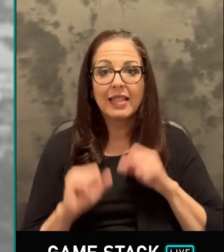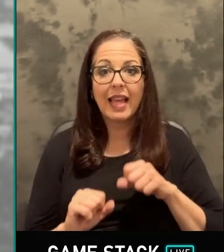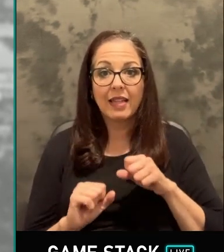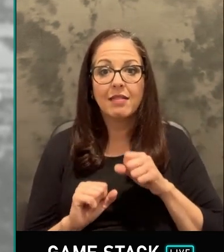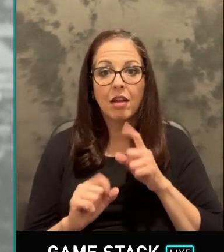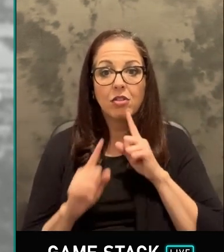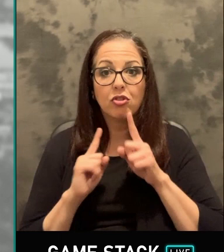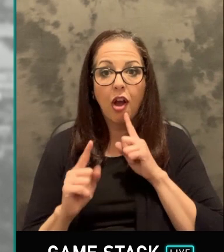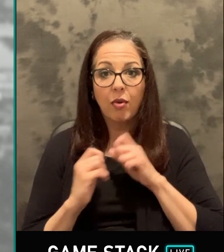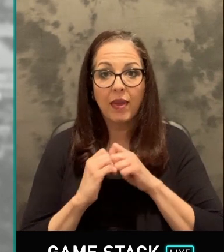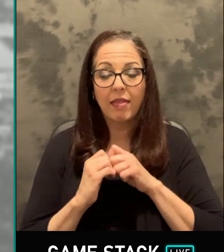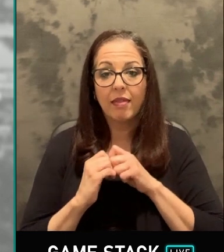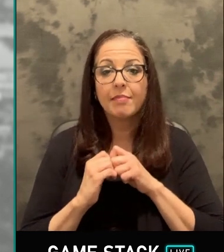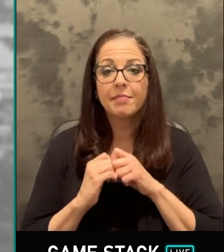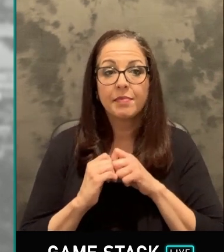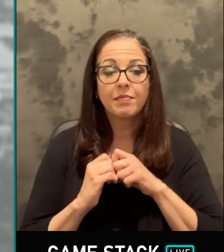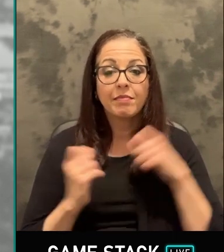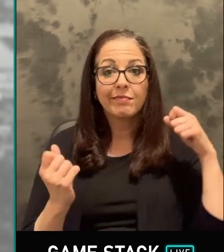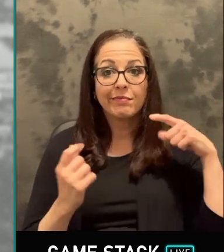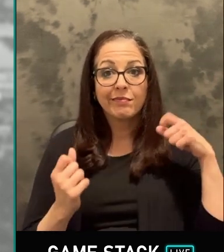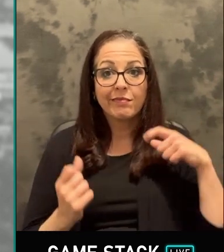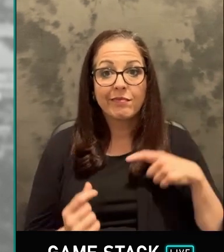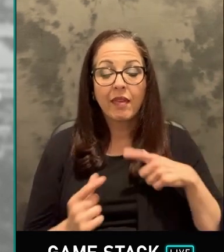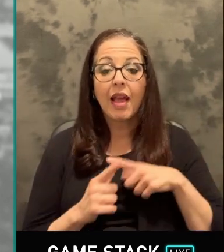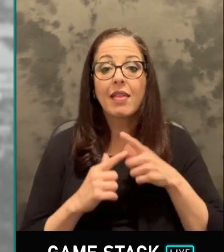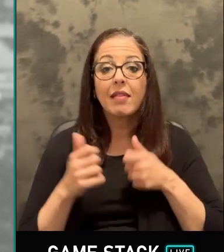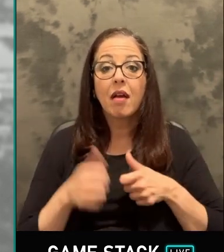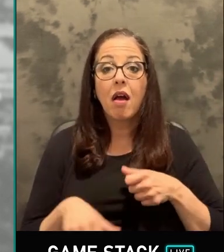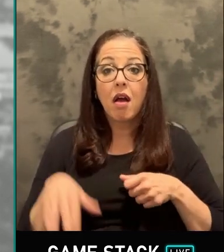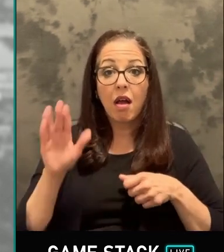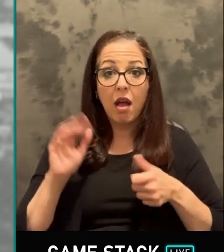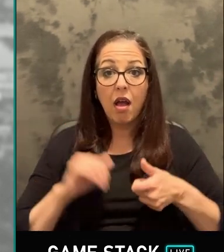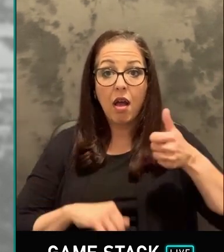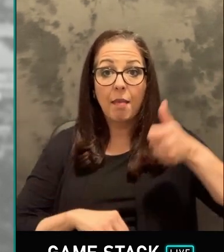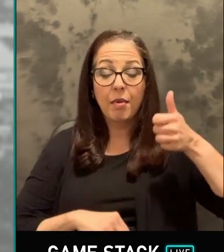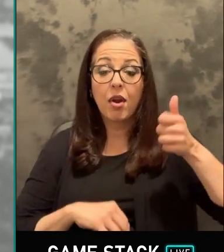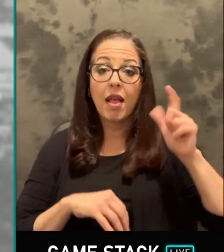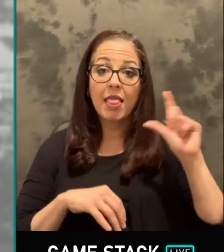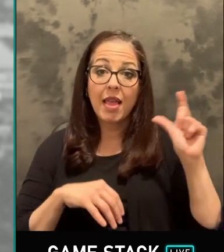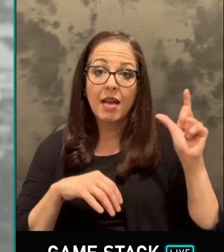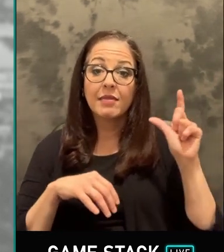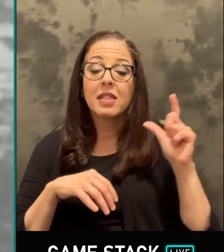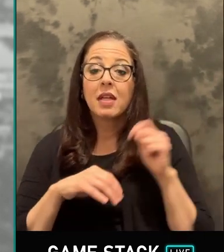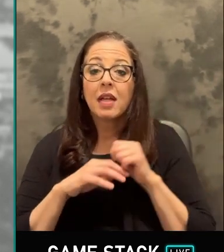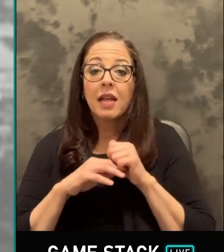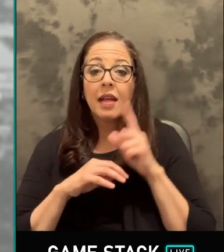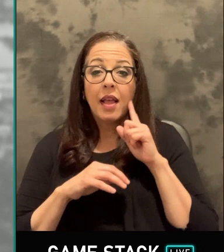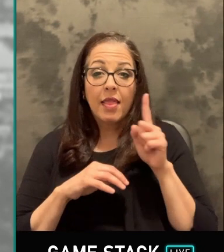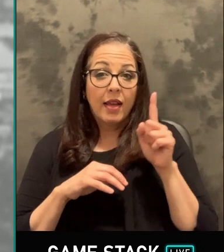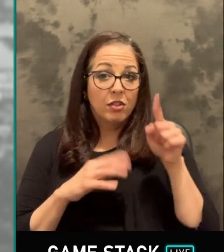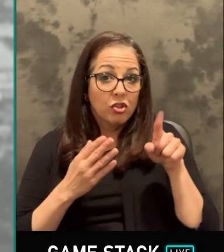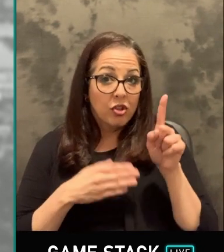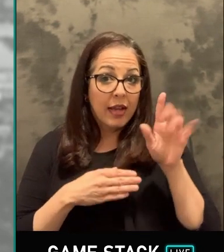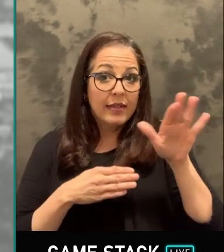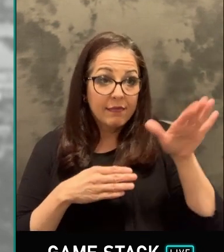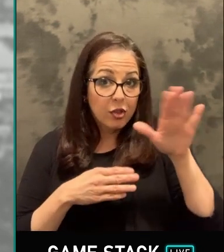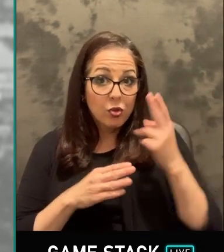On the upper left corner, the the service coordinator is phased to check if the user or code is distributed all around